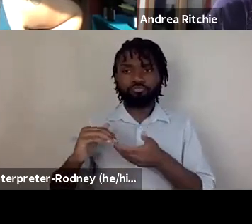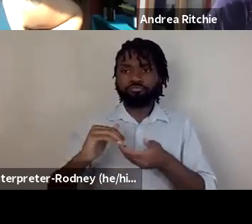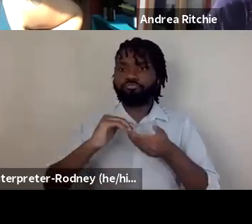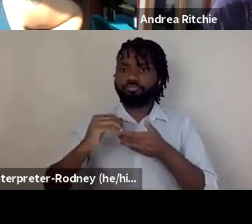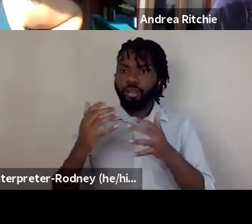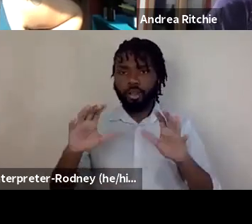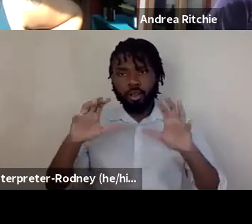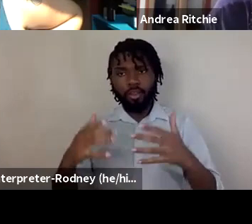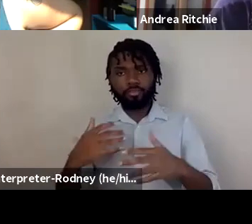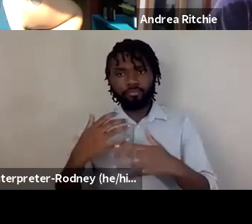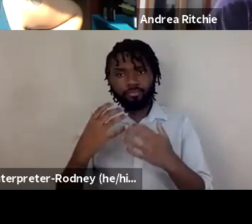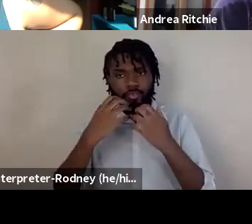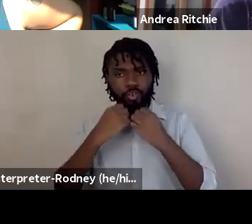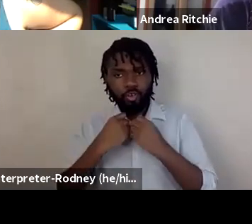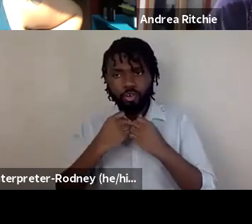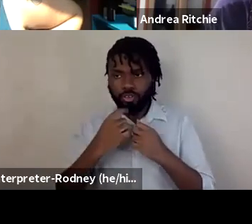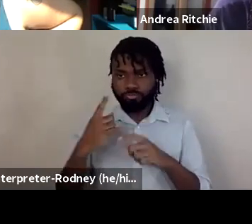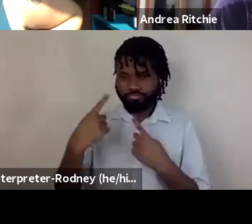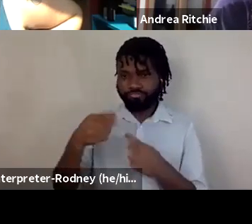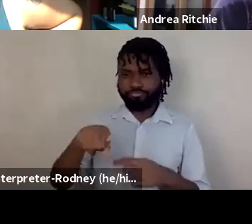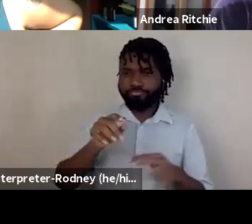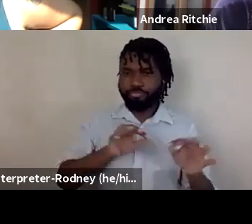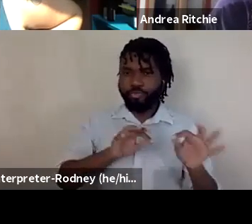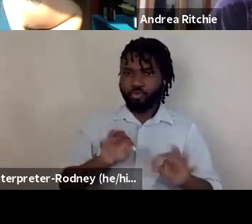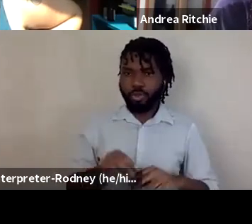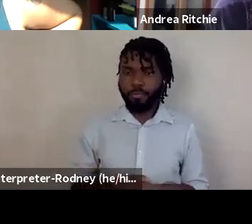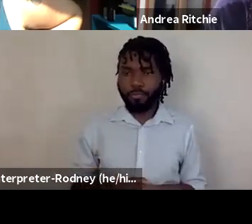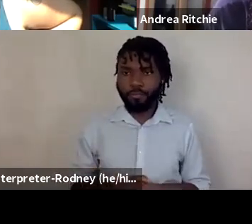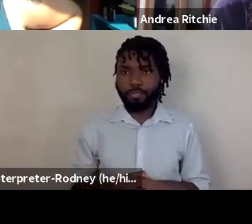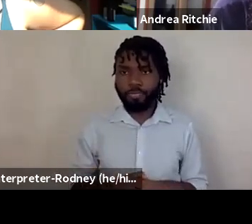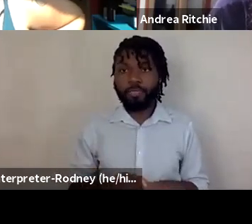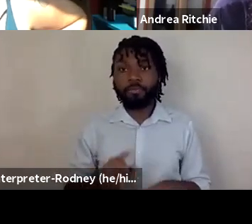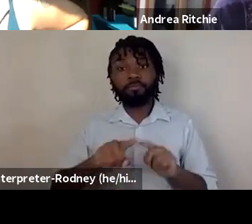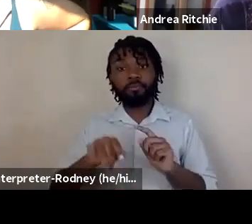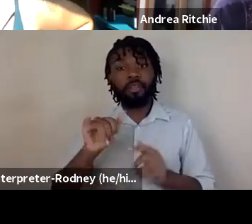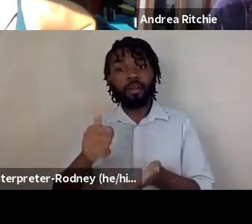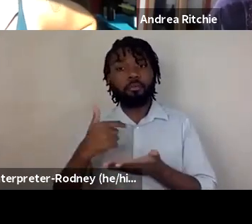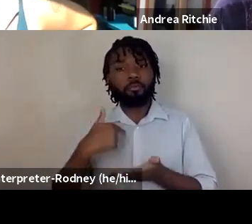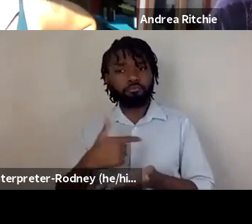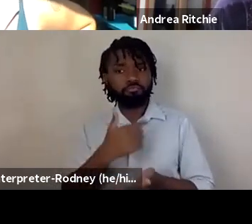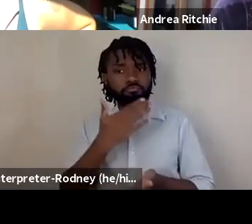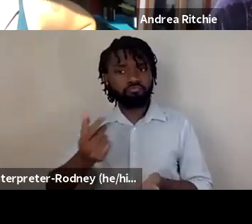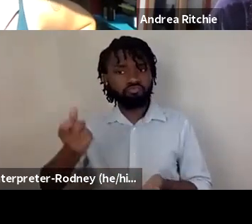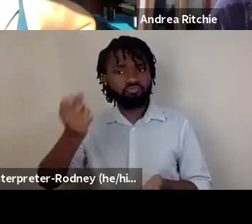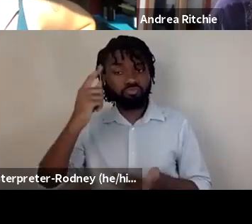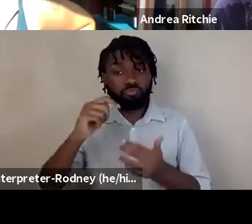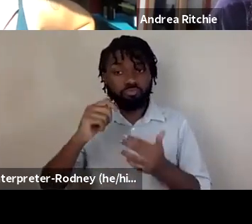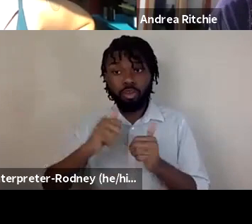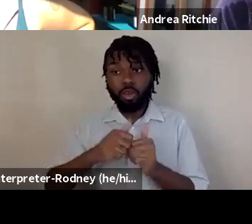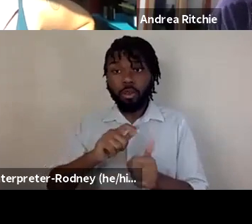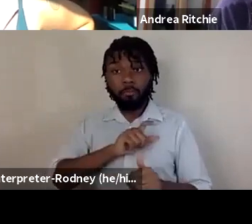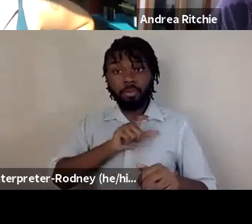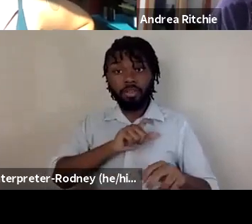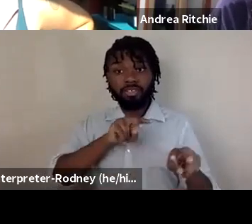And that leads us to an understanding of how policing extends beyond police,